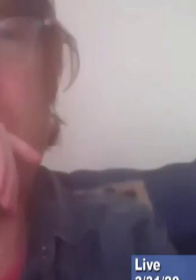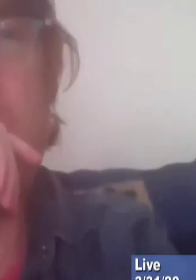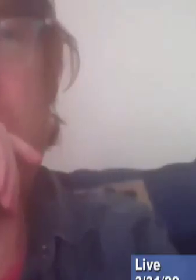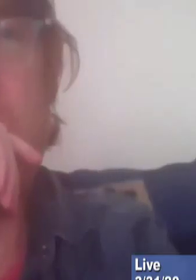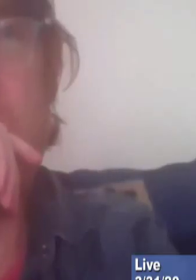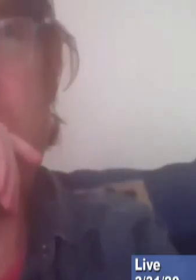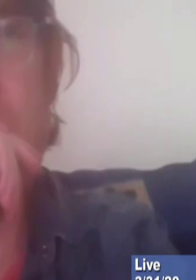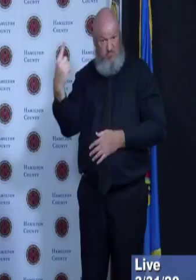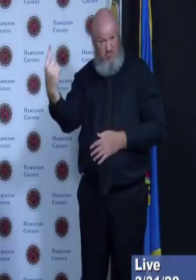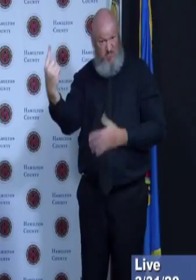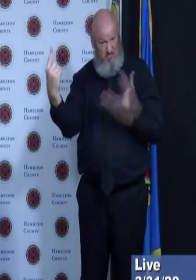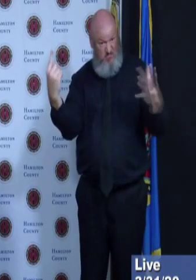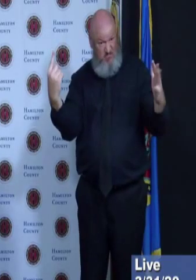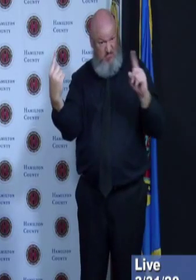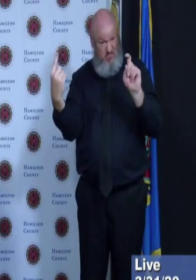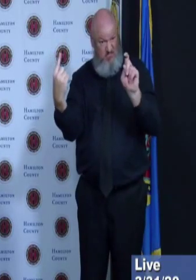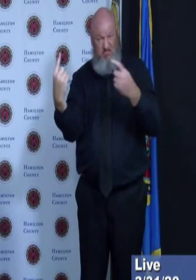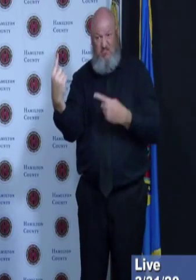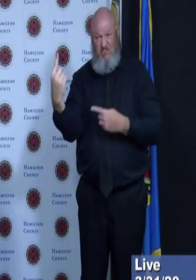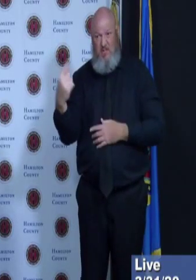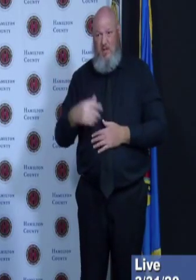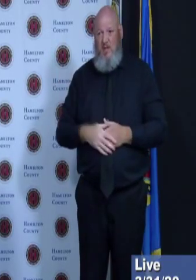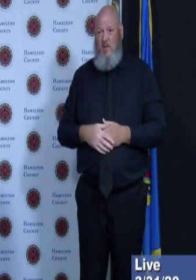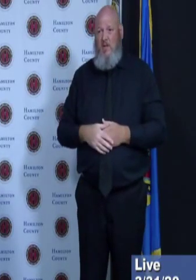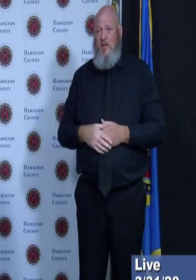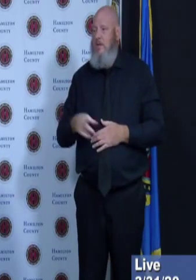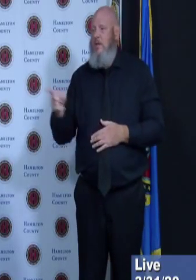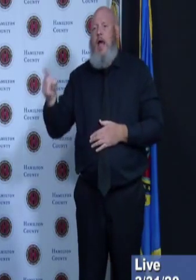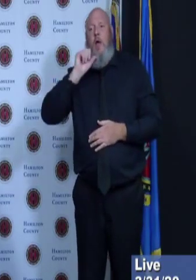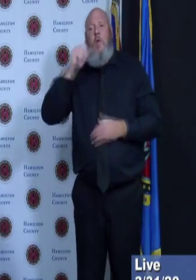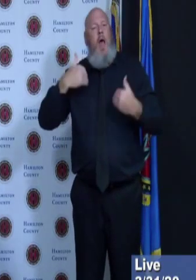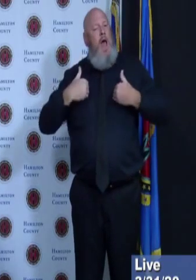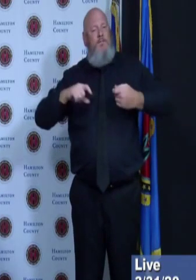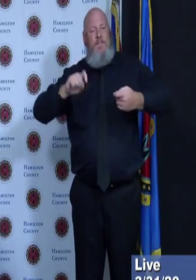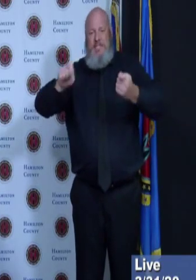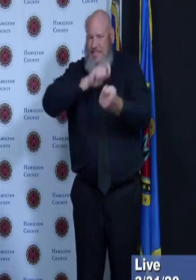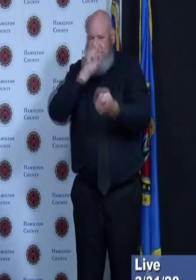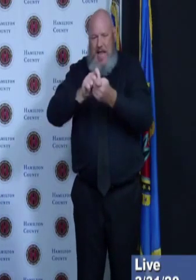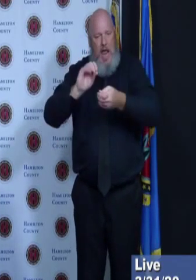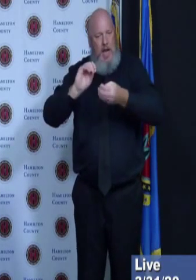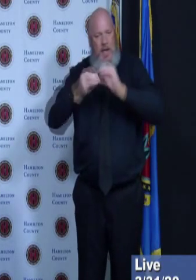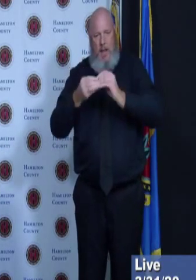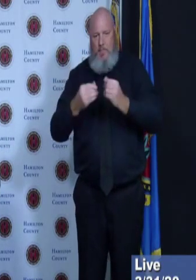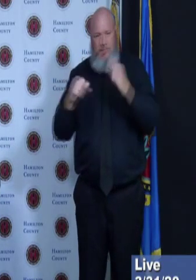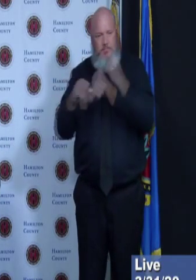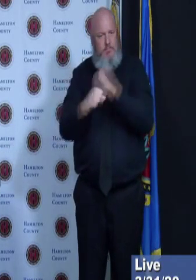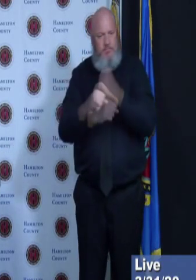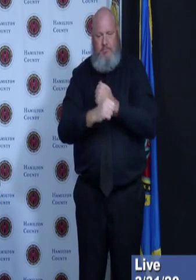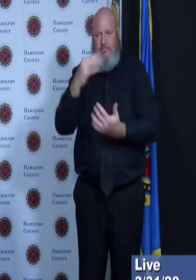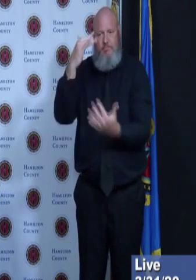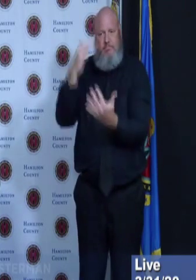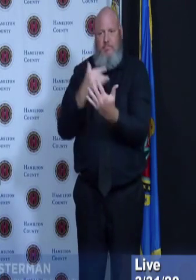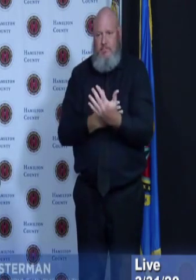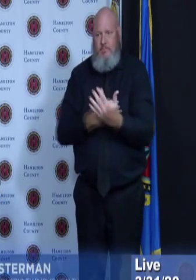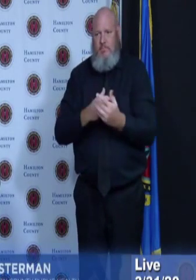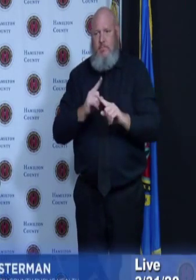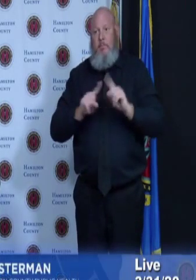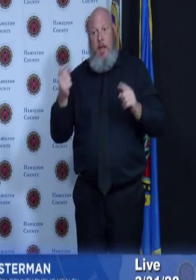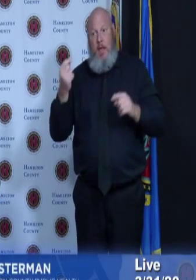I have an exact number and as I mentioned I have a team of actually 13 individuals that are manning the manning the phones in our Environmental